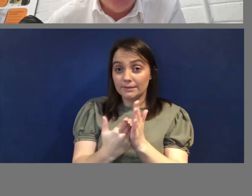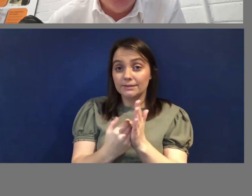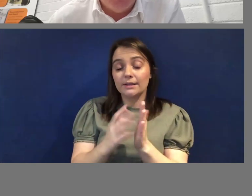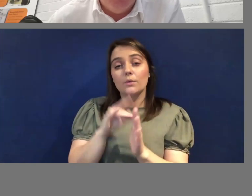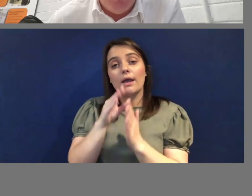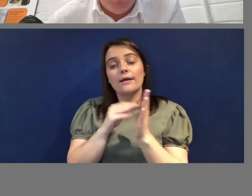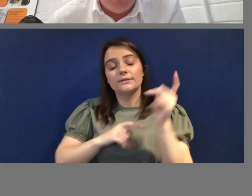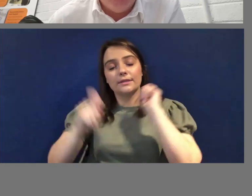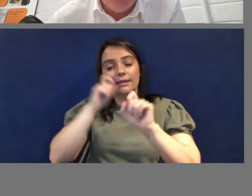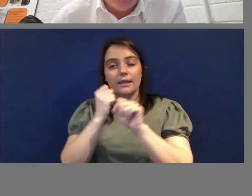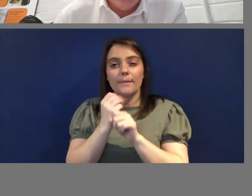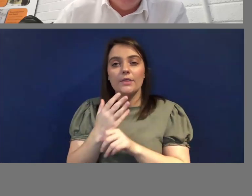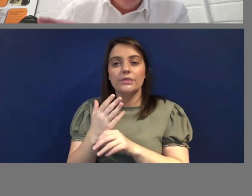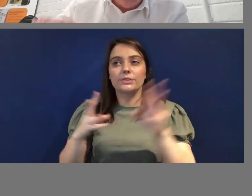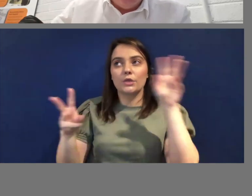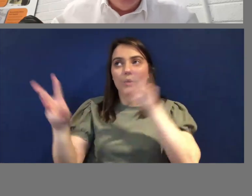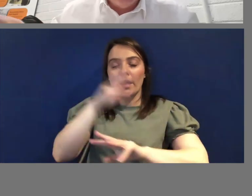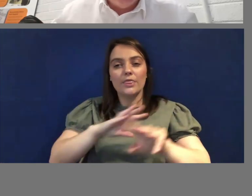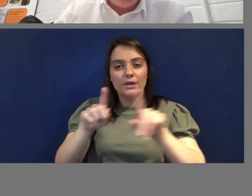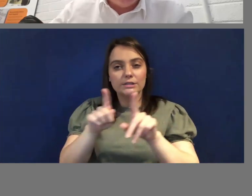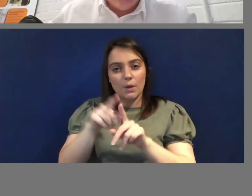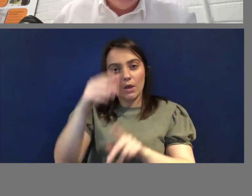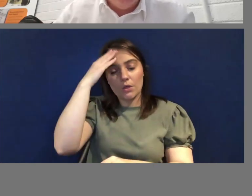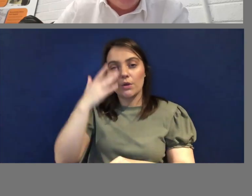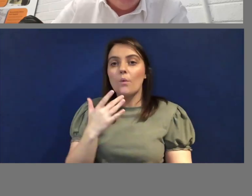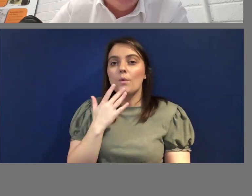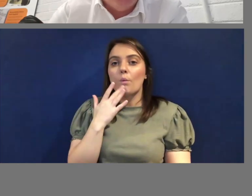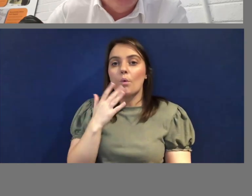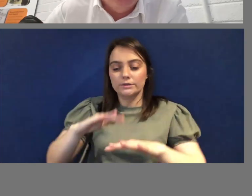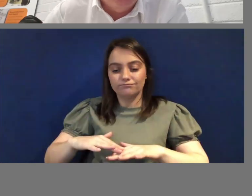issues that you may have where you have pools of water forming if you have a level threshold and